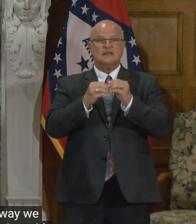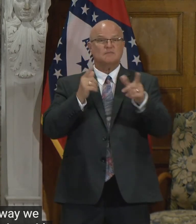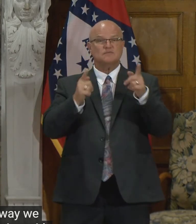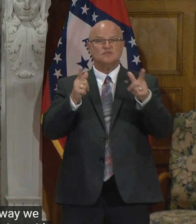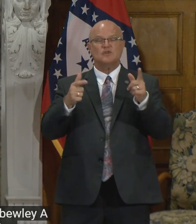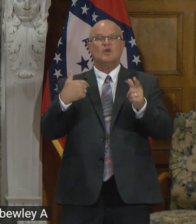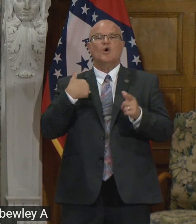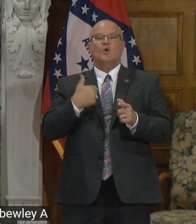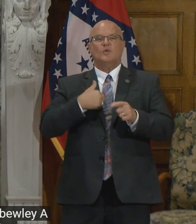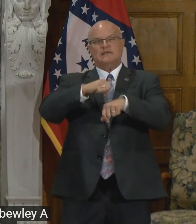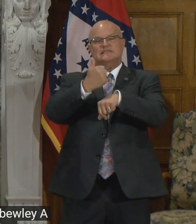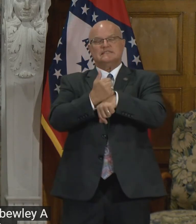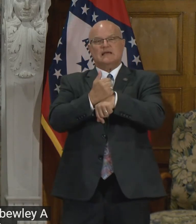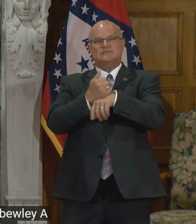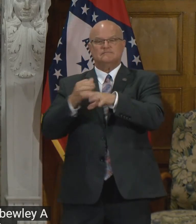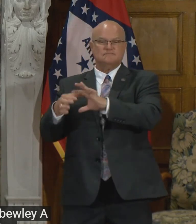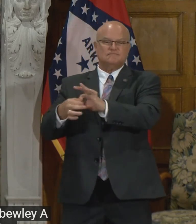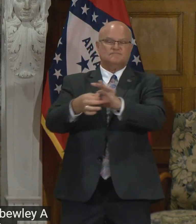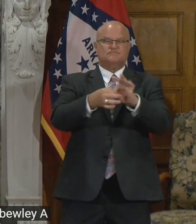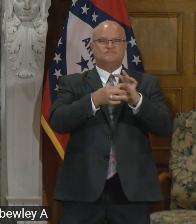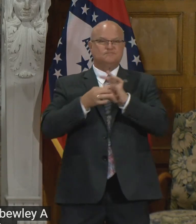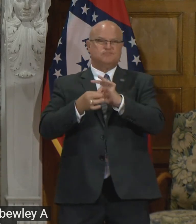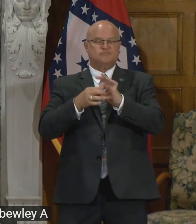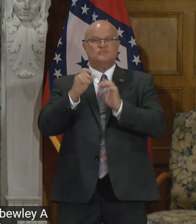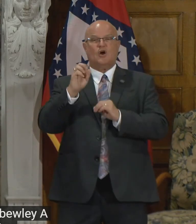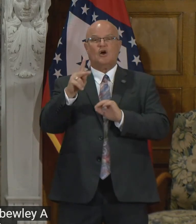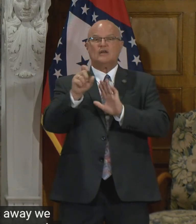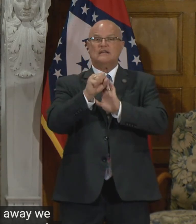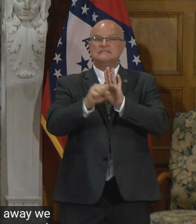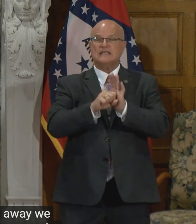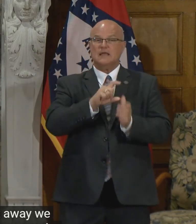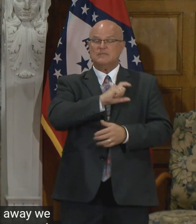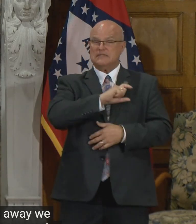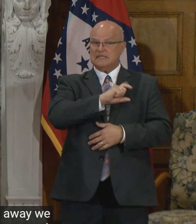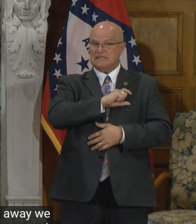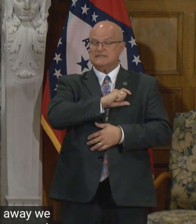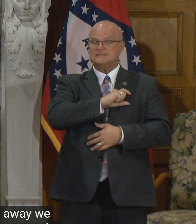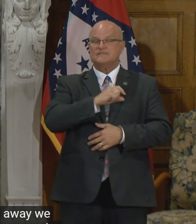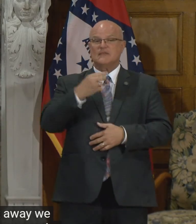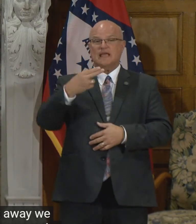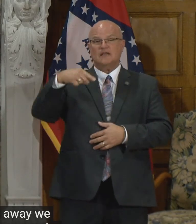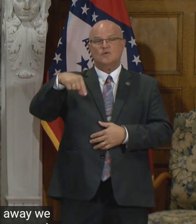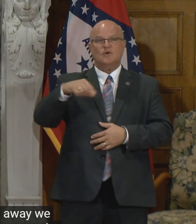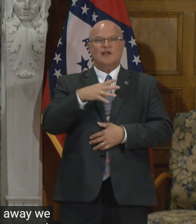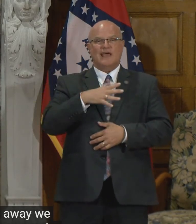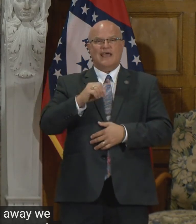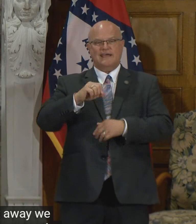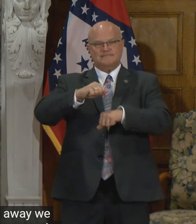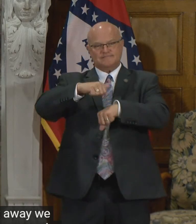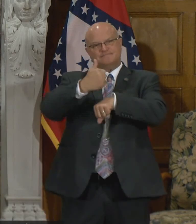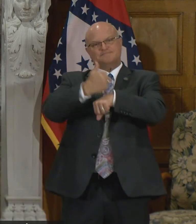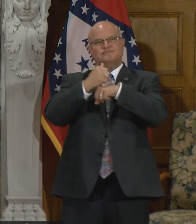We established a unified command at the Arkansas State Police headquarters and and we got the information out quickly